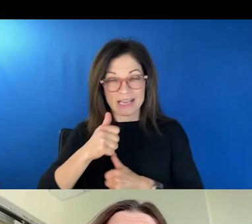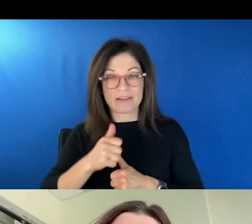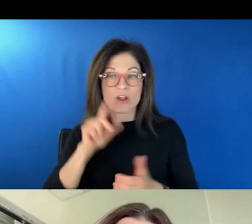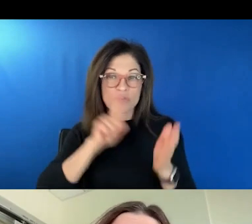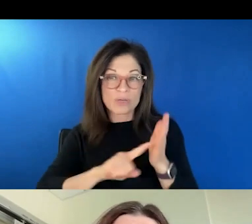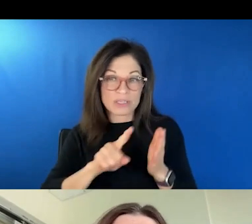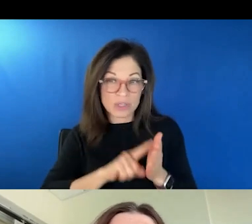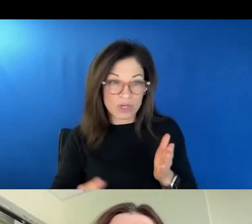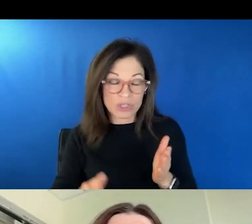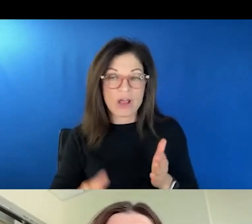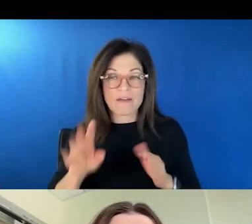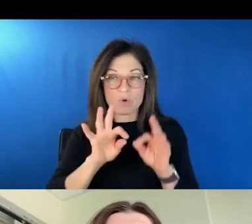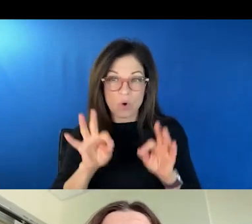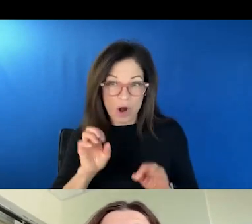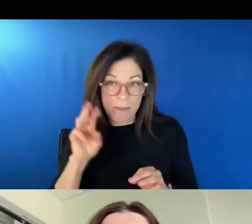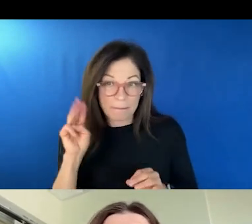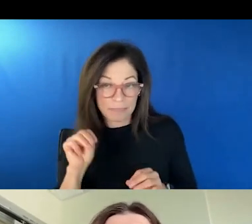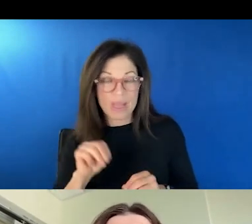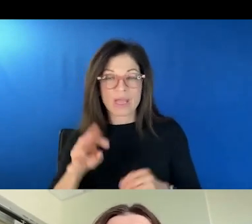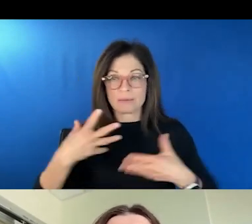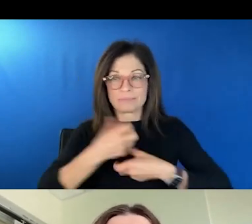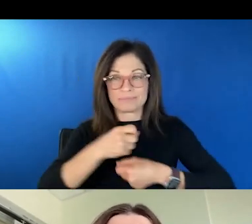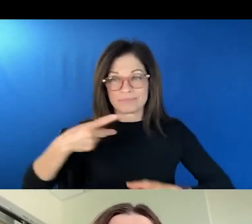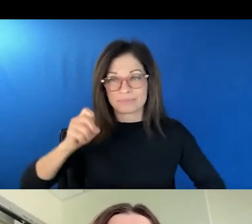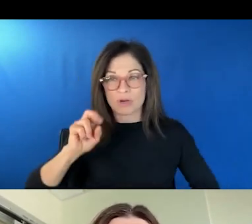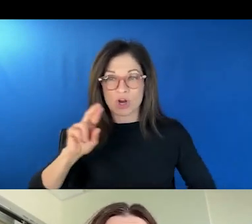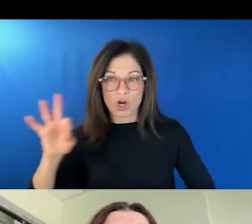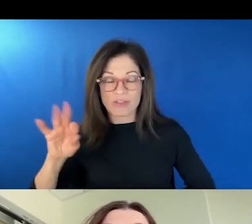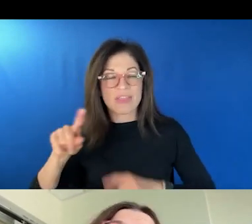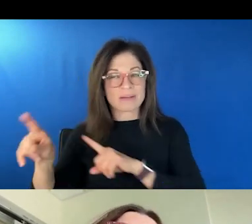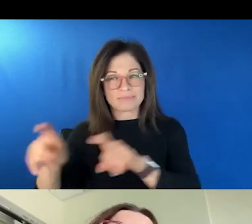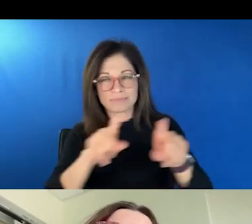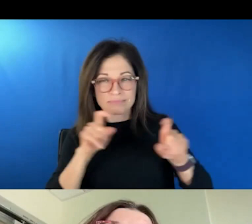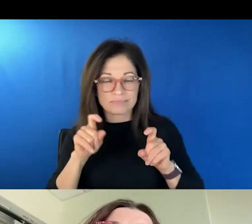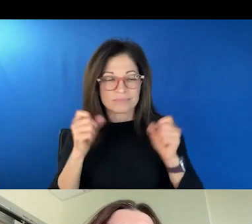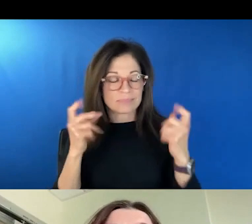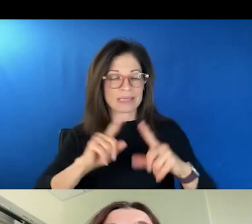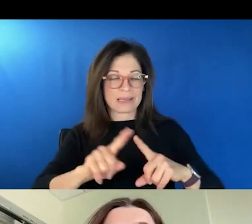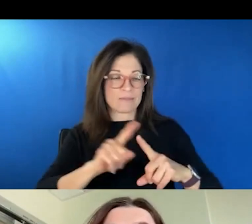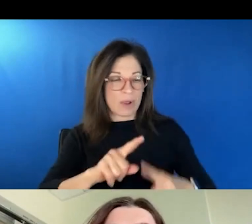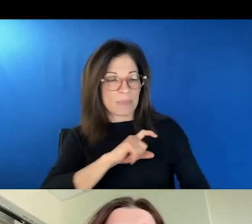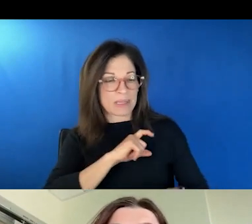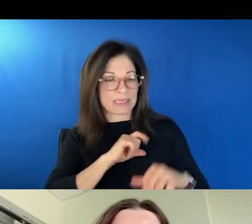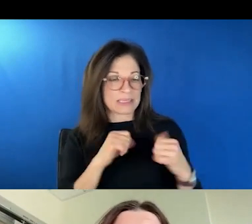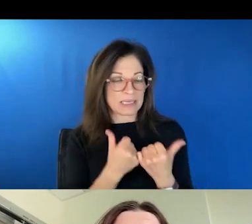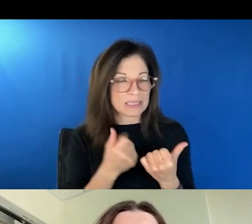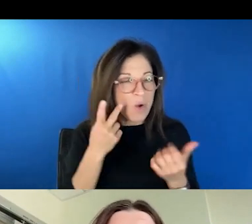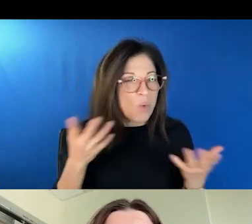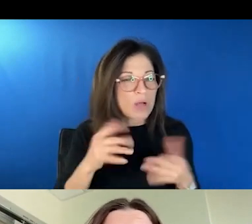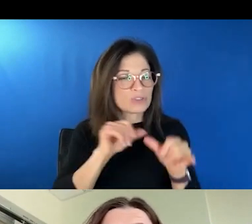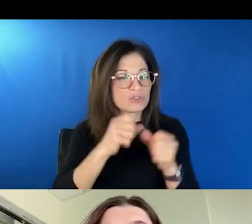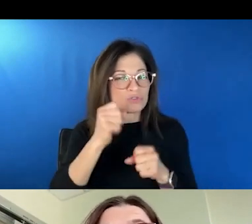THEY SURVEYED POLICE AGENCIES TO SEE WHAT INFRASTRUCTURES ARE THEY USING